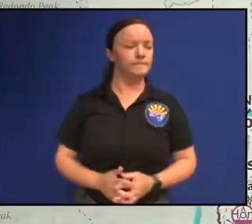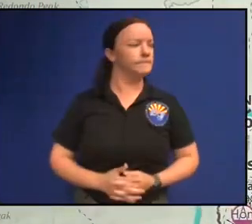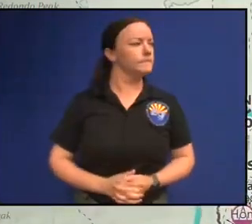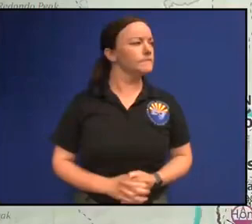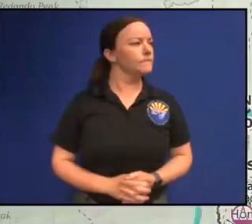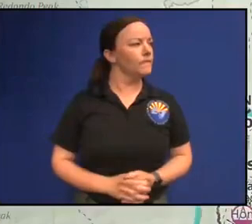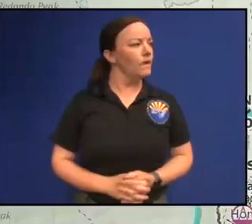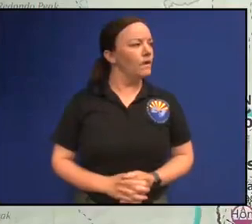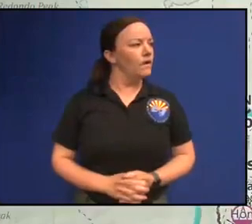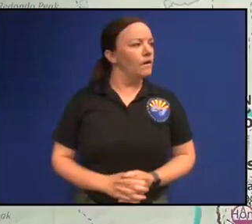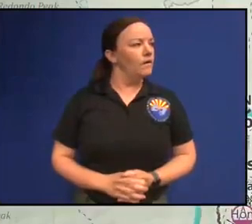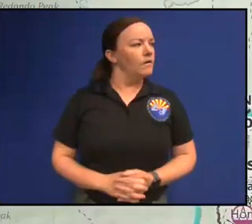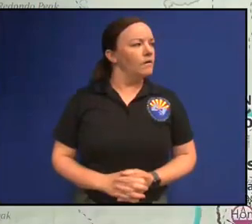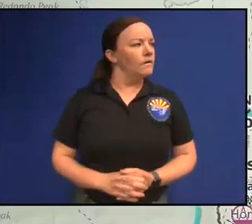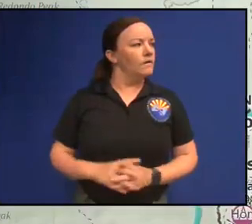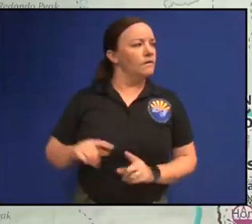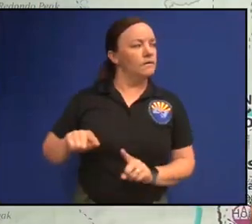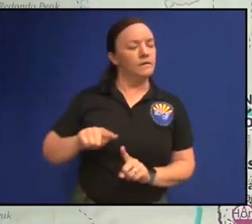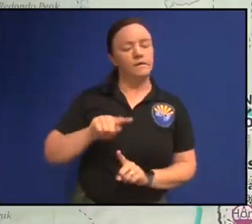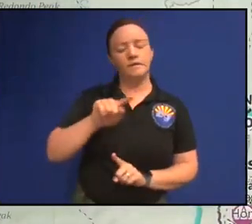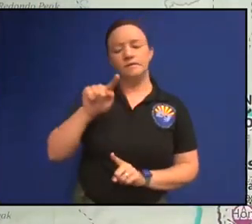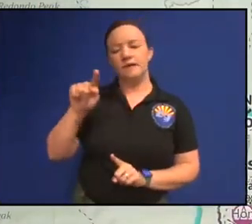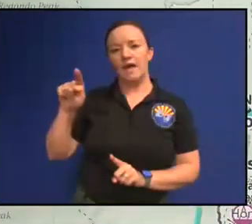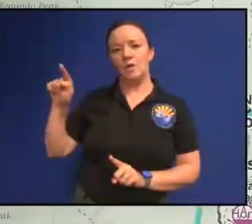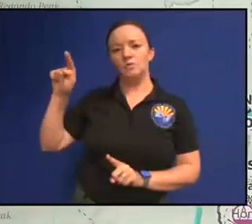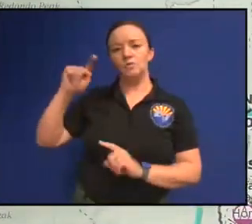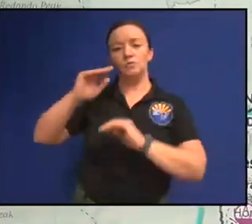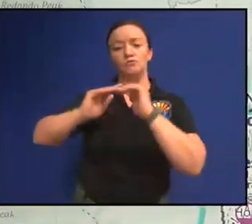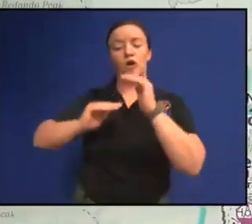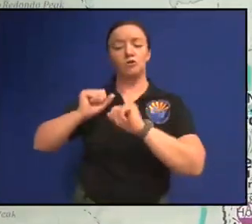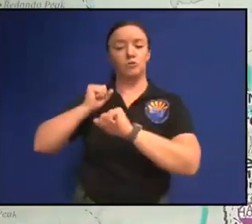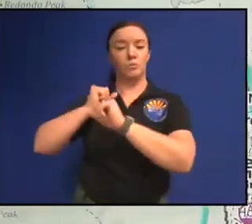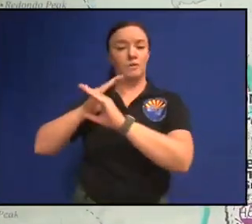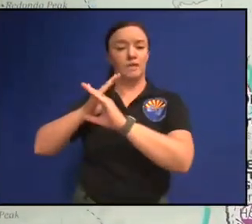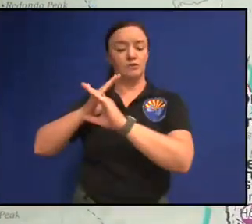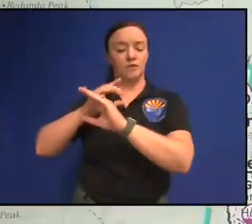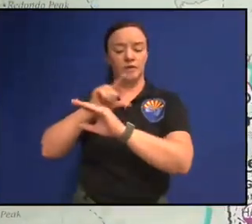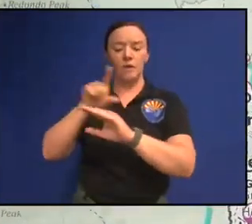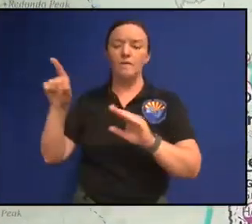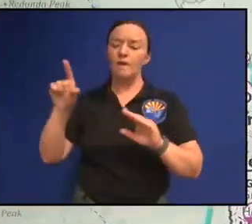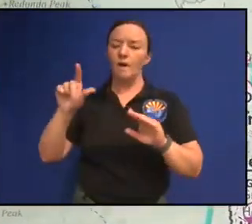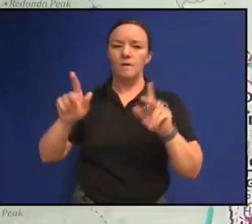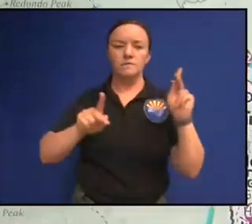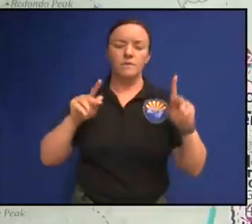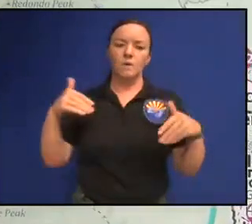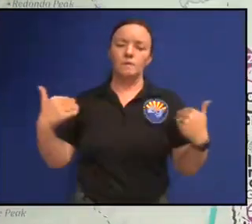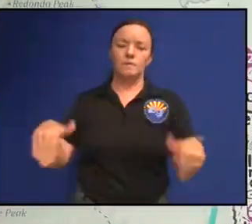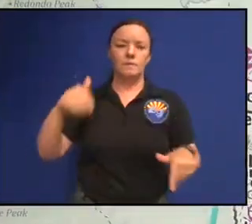COMING AROUND, STRUCTURE PROTECTION, THOSE FOLKS HAVE BEEN IN THERE DILIGENTLY EVERYDAY MAKING SURE THE SYSTEMS THEY HAVE PUT IN PLACE ARE OPERATIONAL.